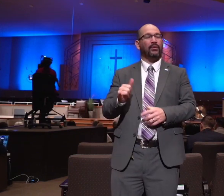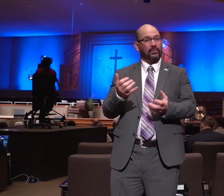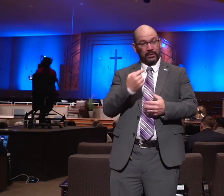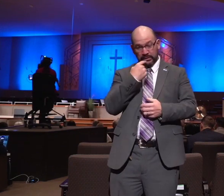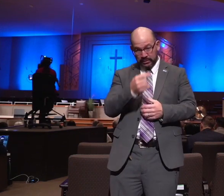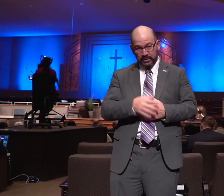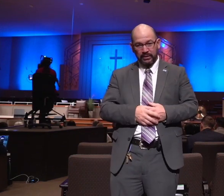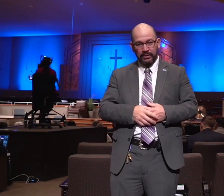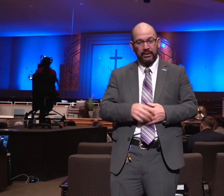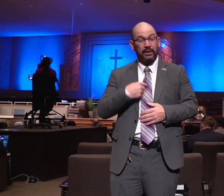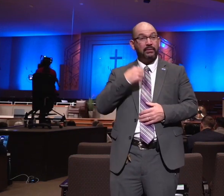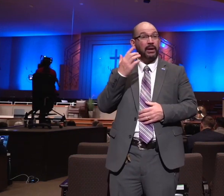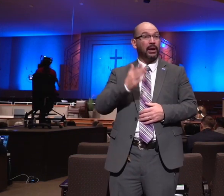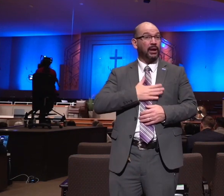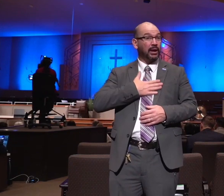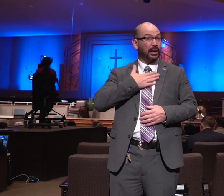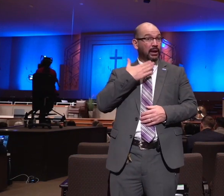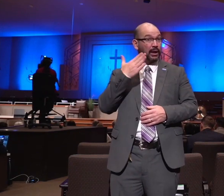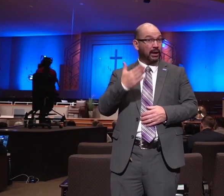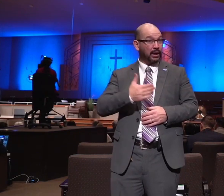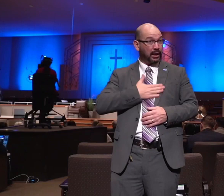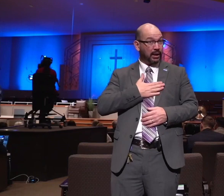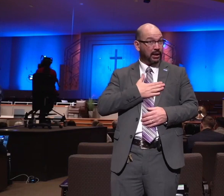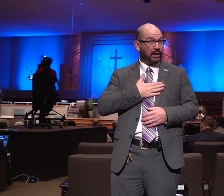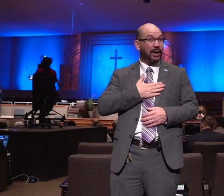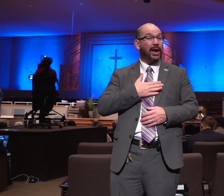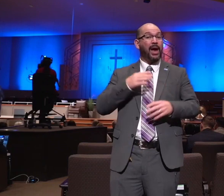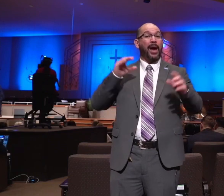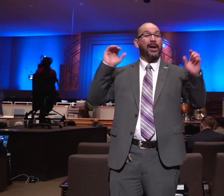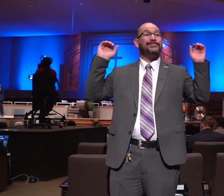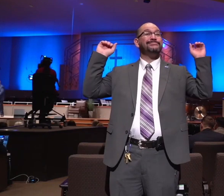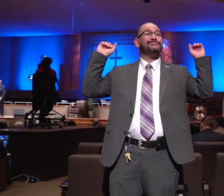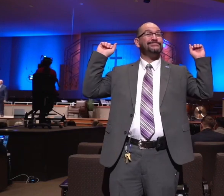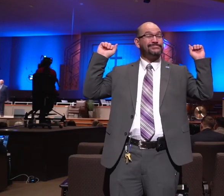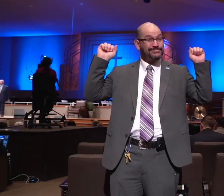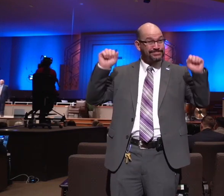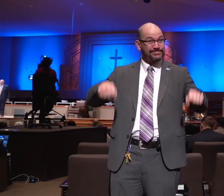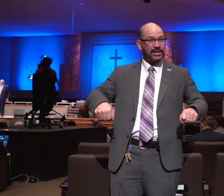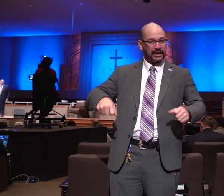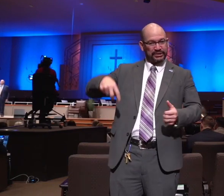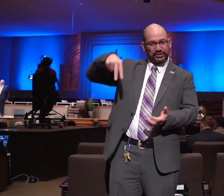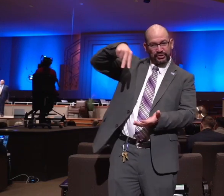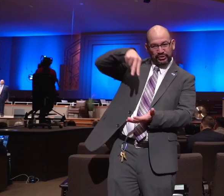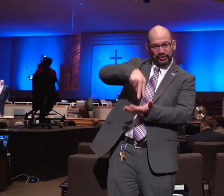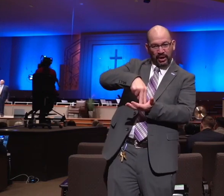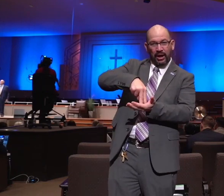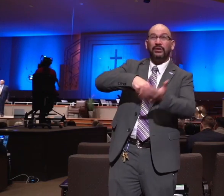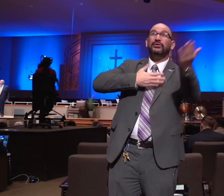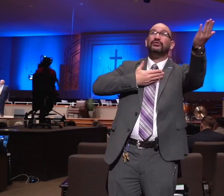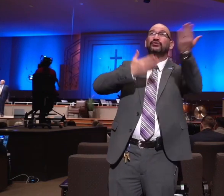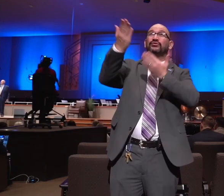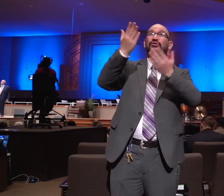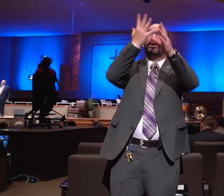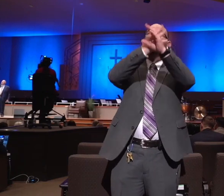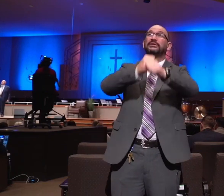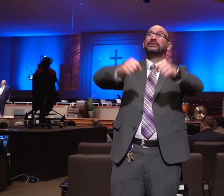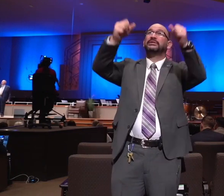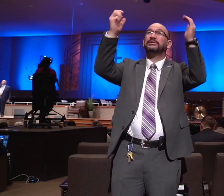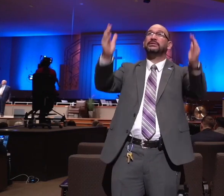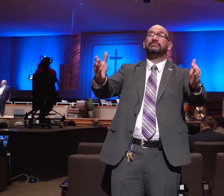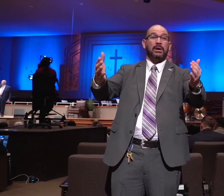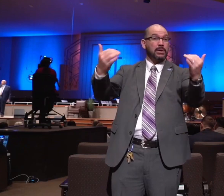I'm glad I have the opportunity to stand